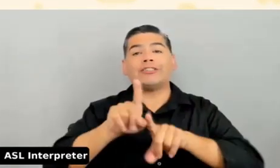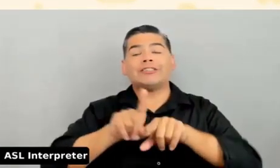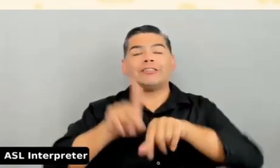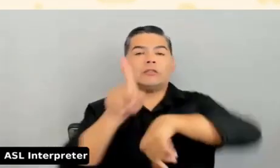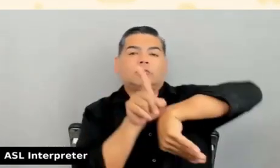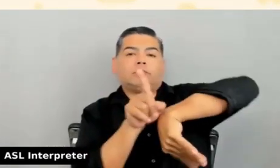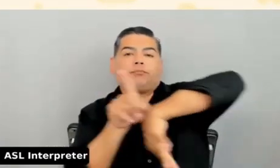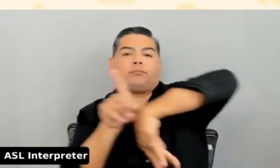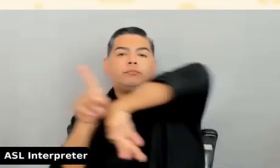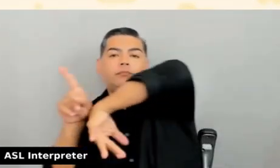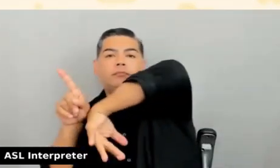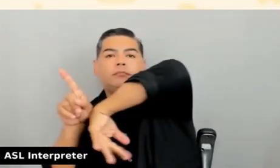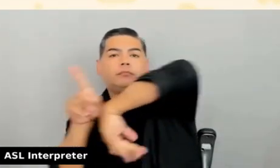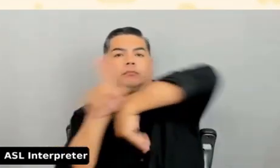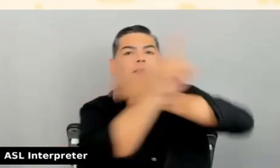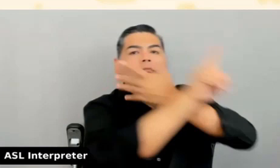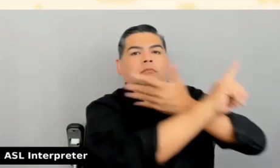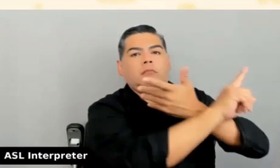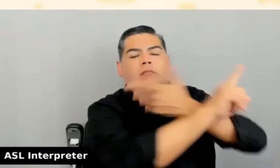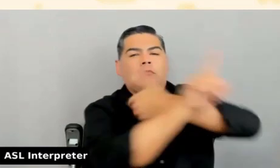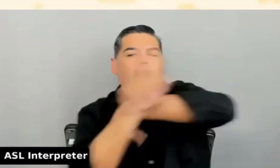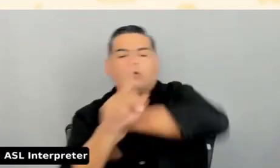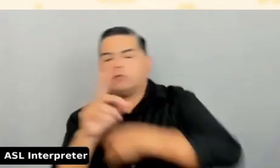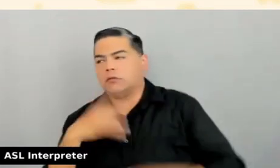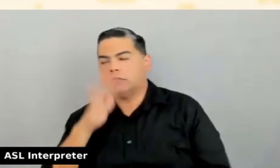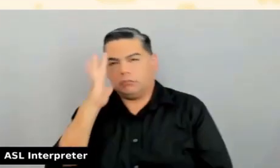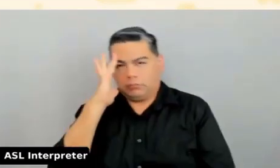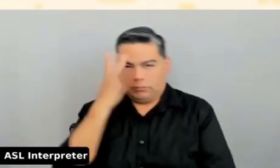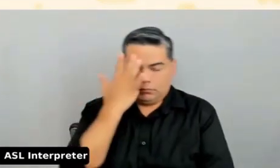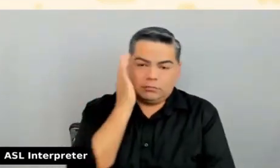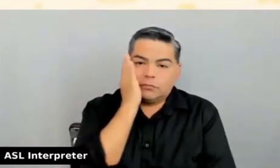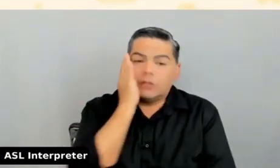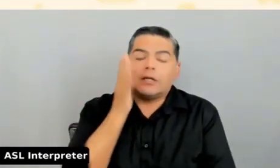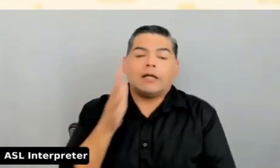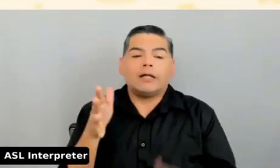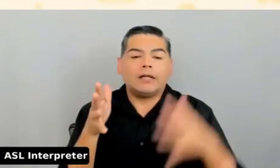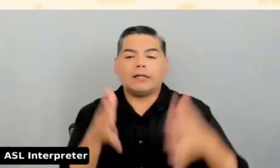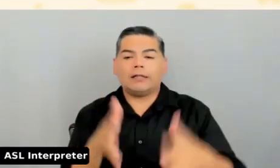That is so incredibly annoying. Please leave my computer elements alone.